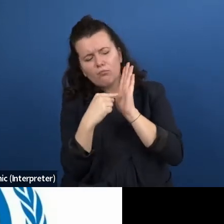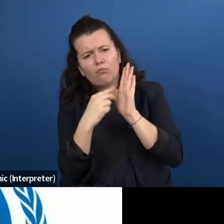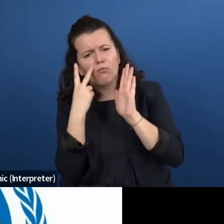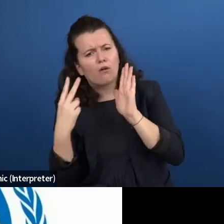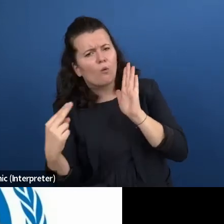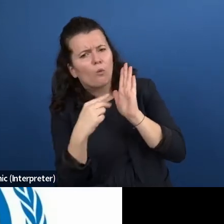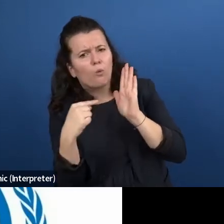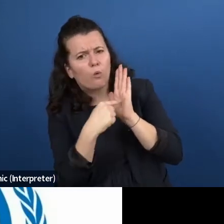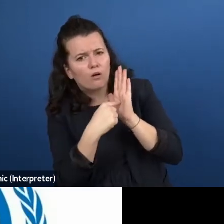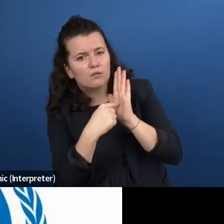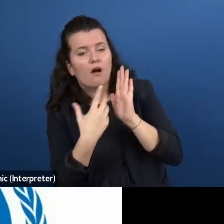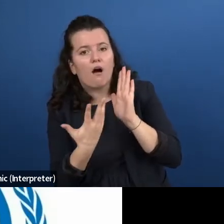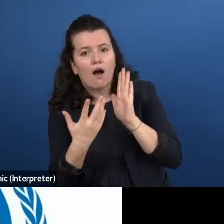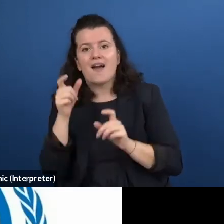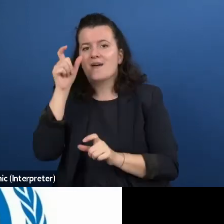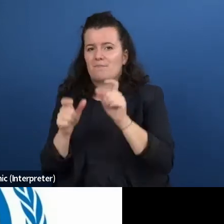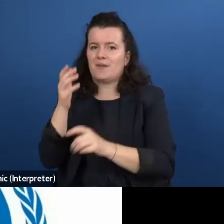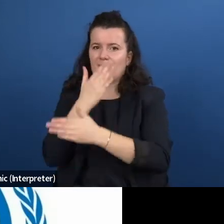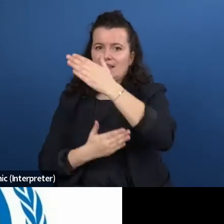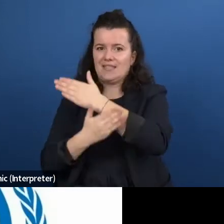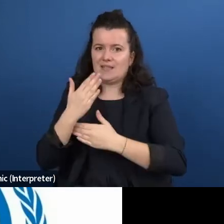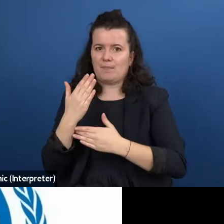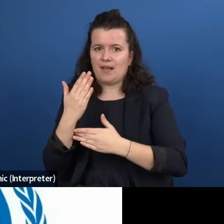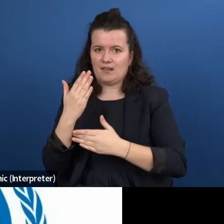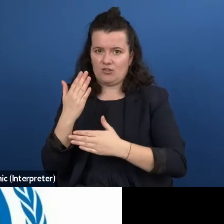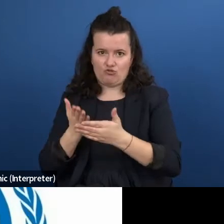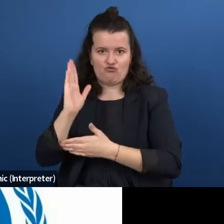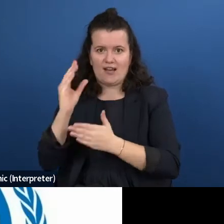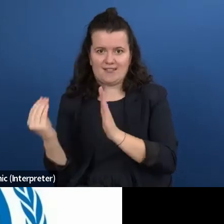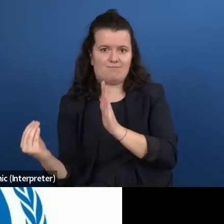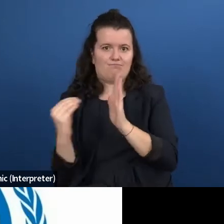about people with disabilities in the context of trafficking.